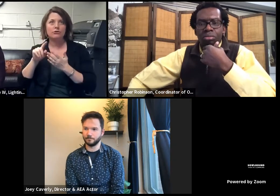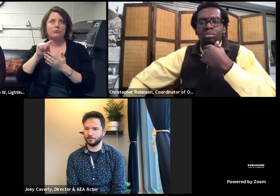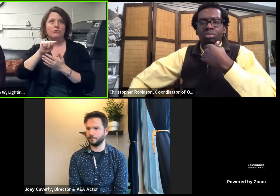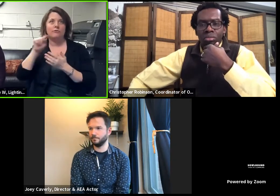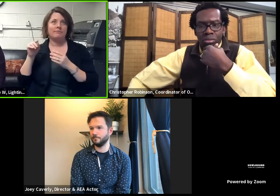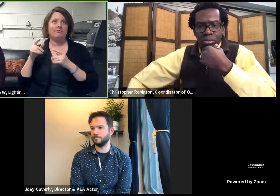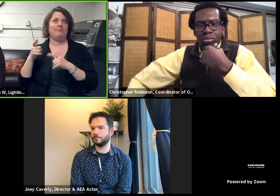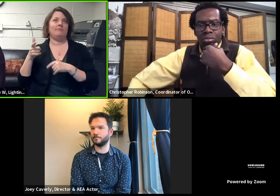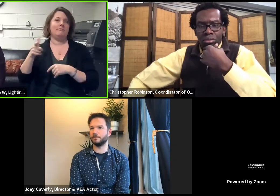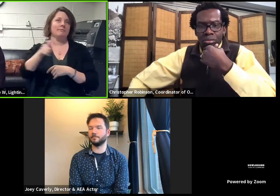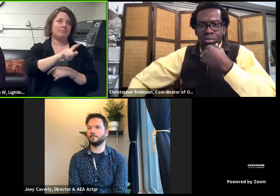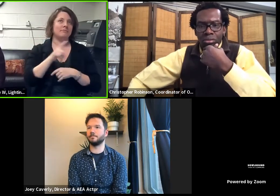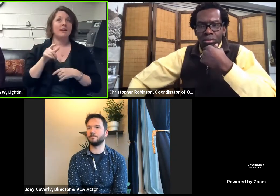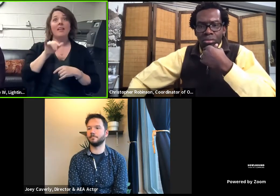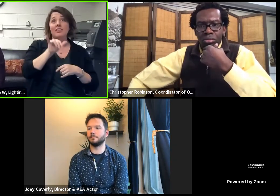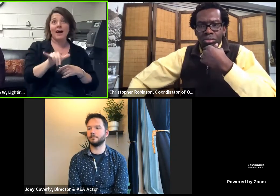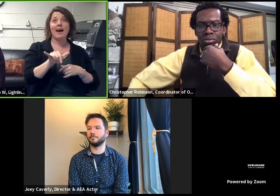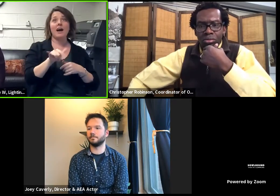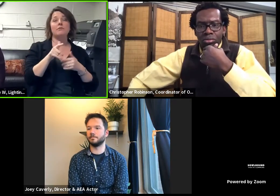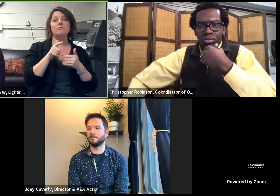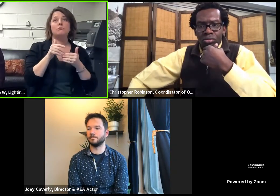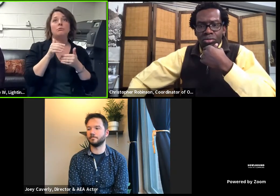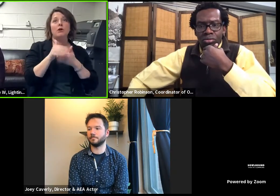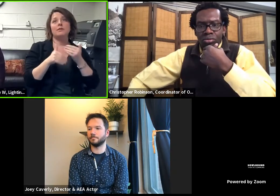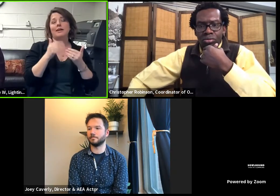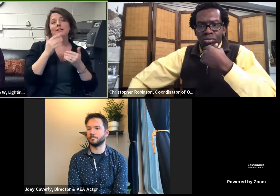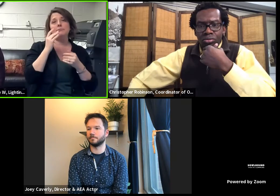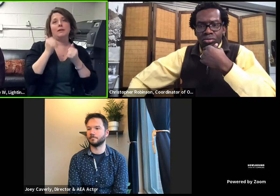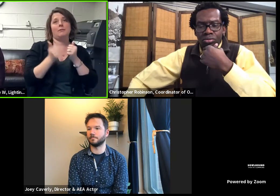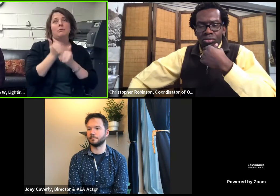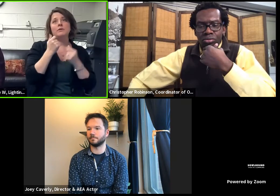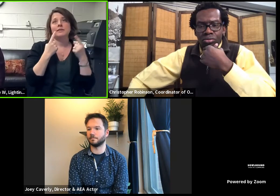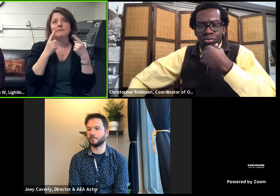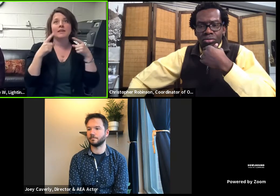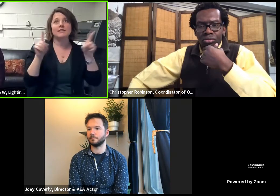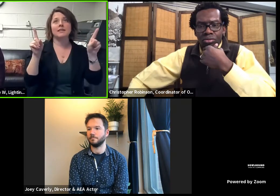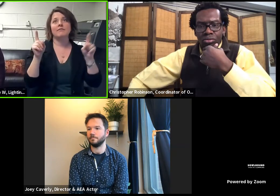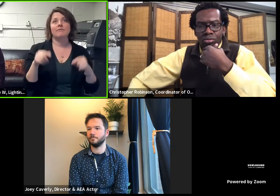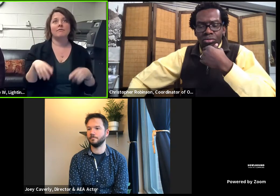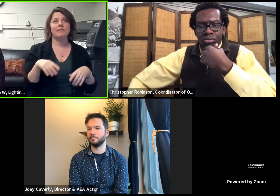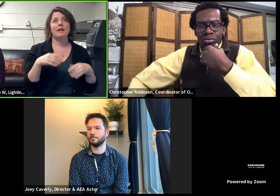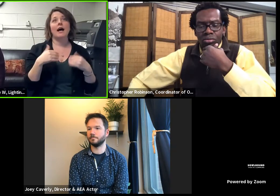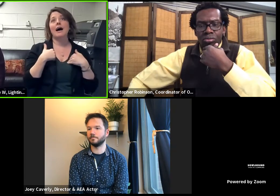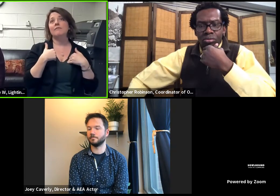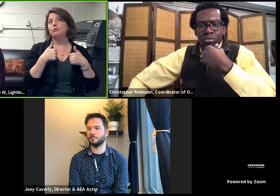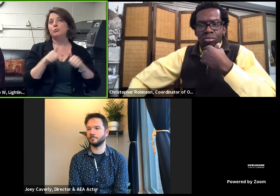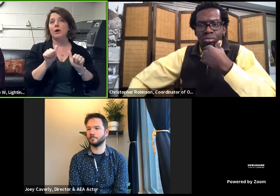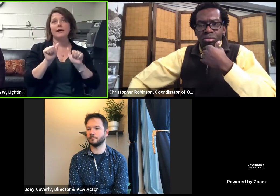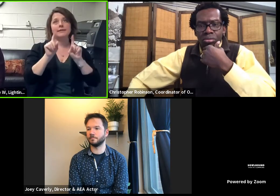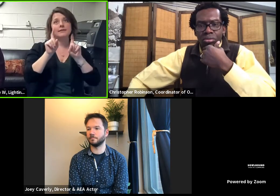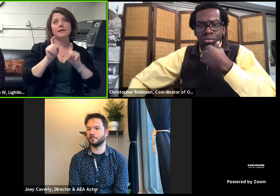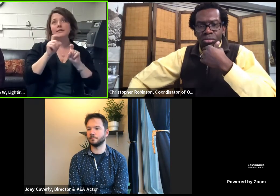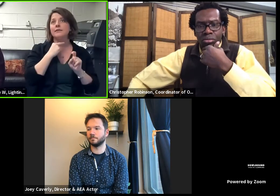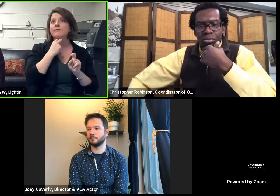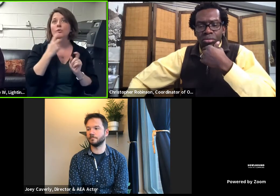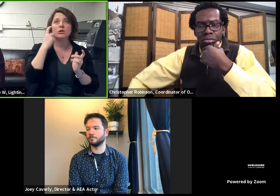And I have the other people on the team all involved. That's been the most effective.